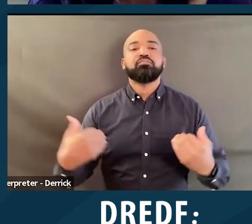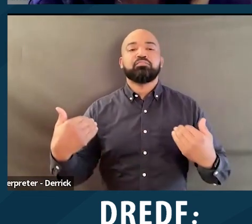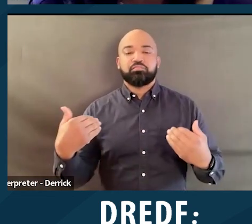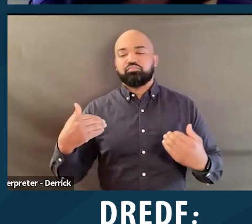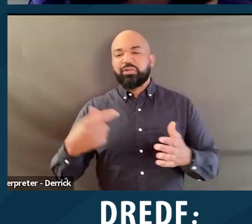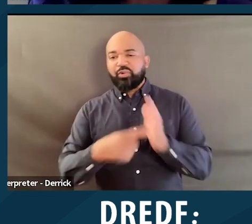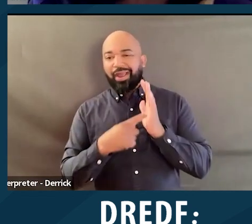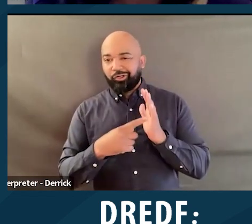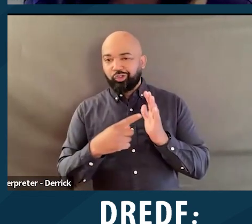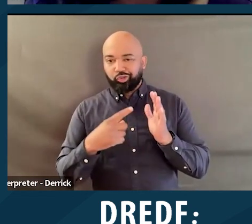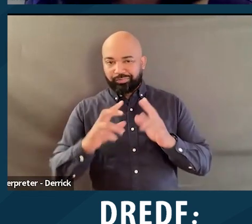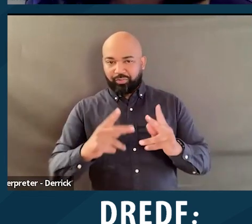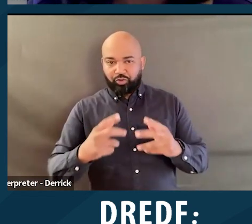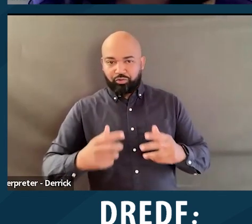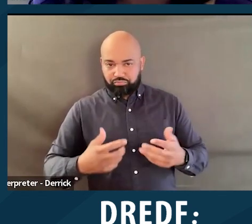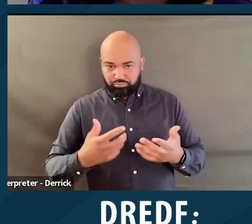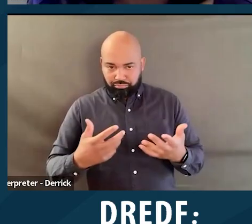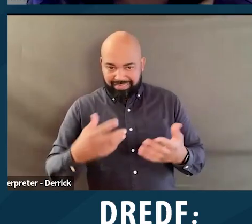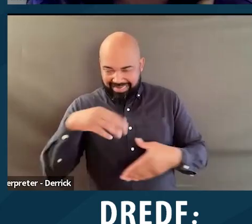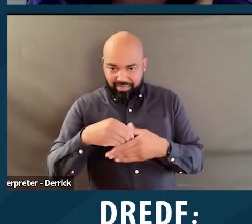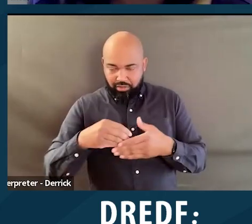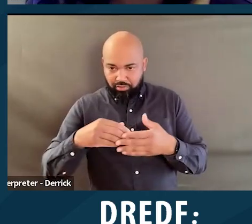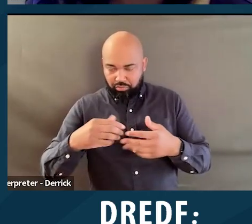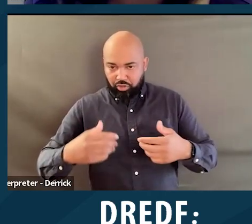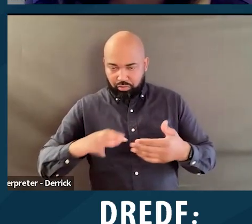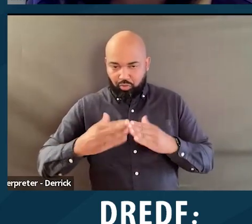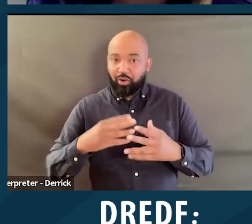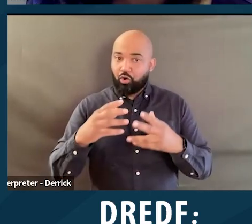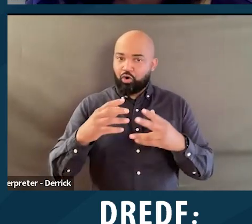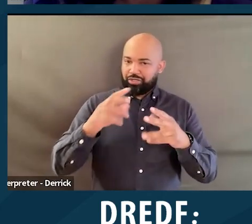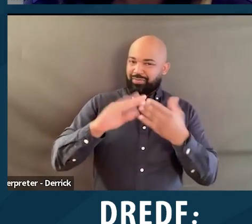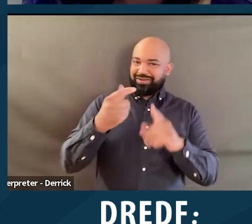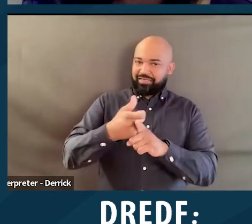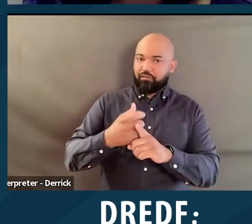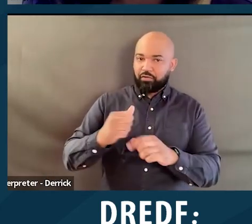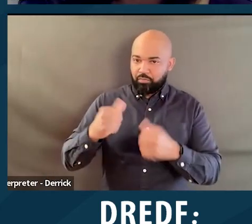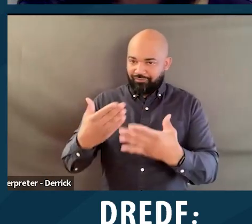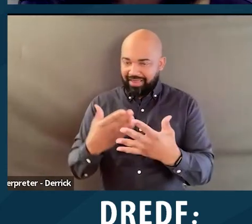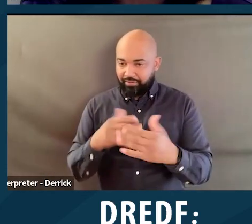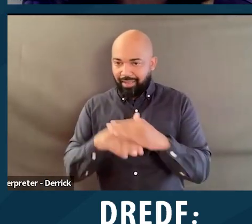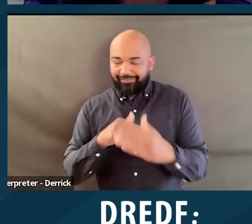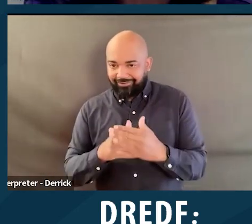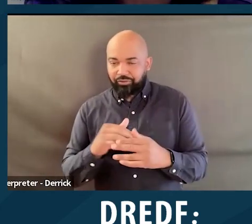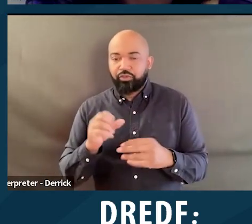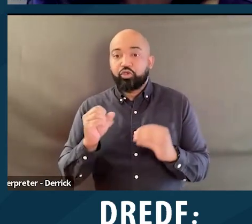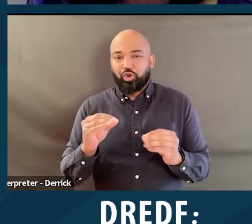And then here is another way that Olmstead helps us stay in the community. So, Olmstead requires